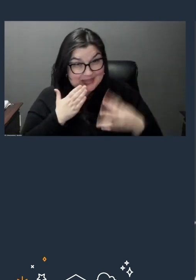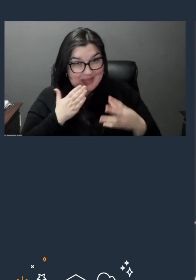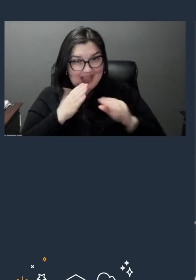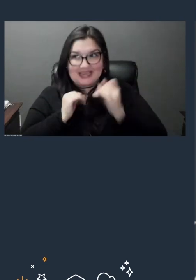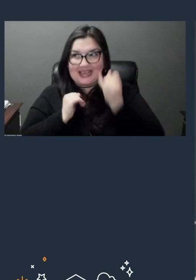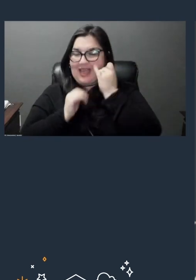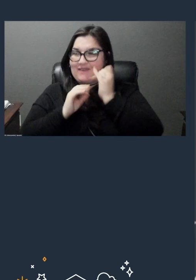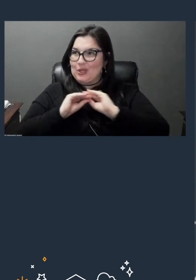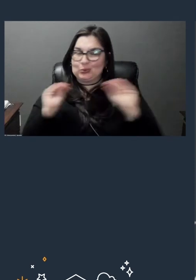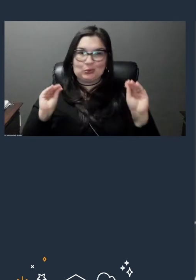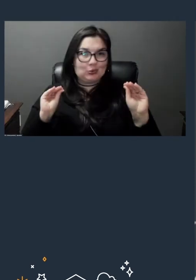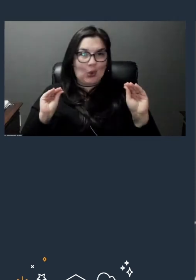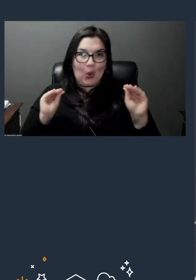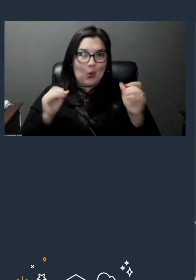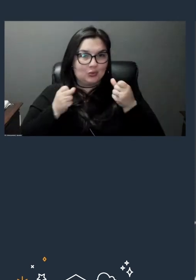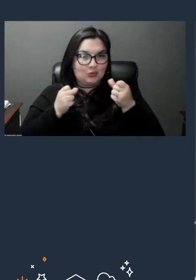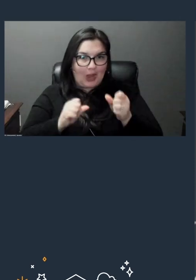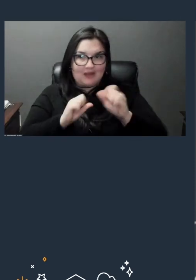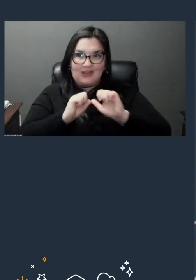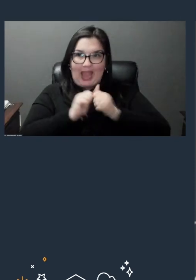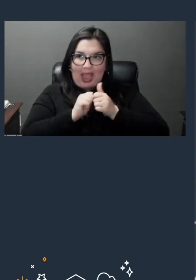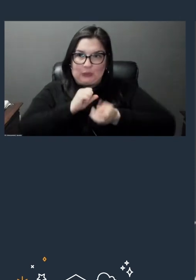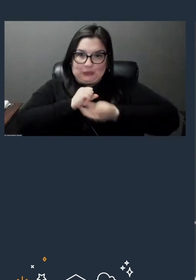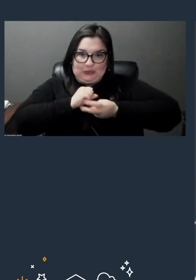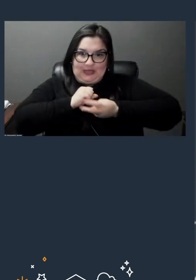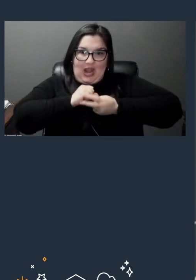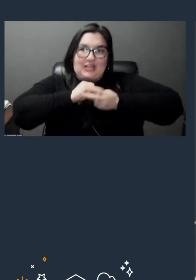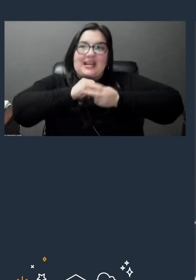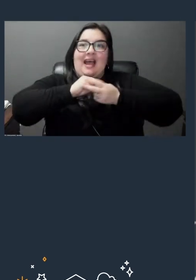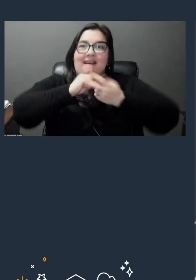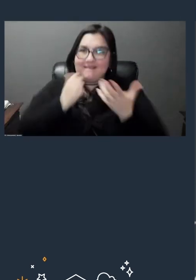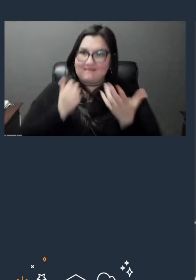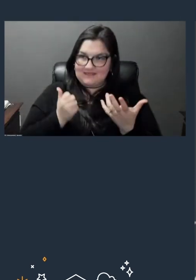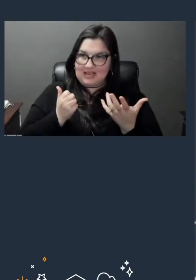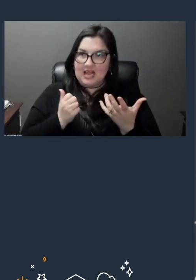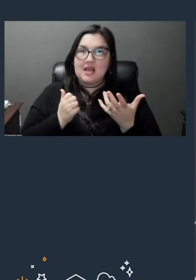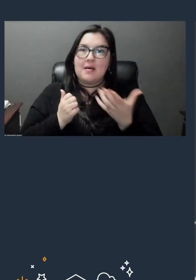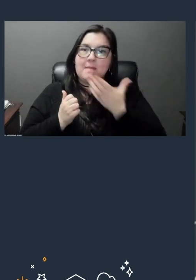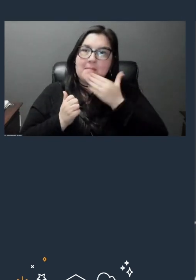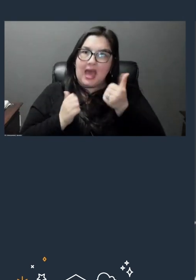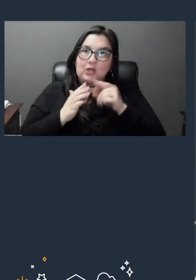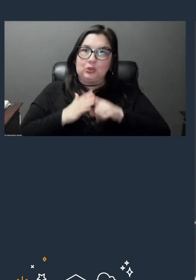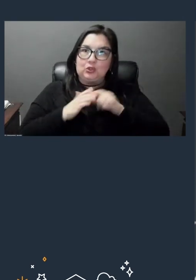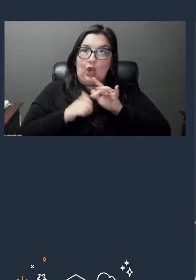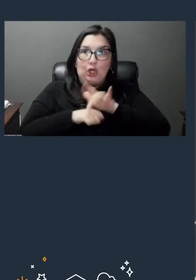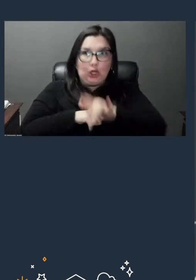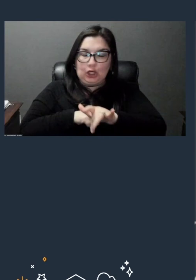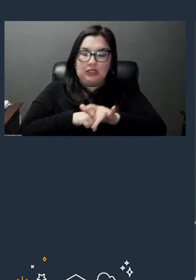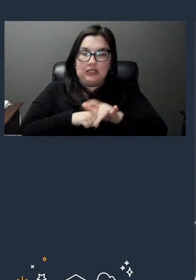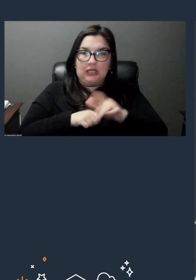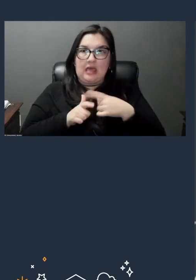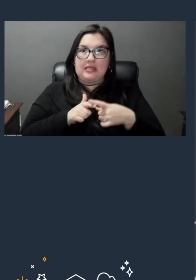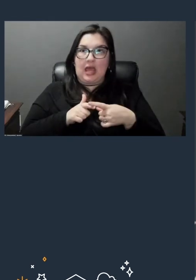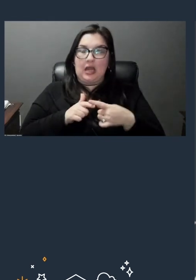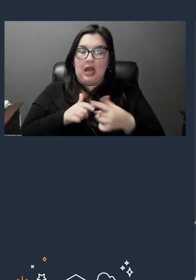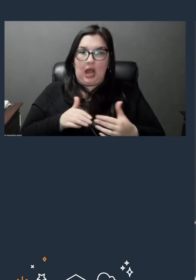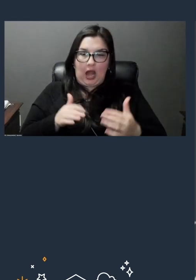And it's much better to have an archiving strategy earlier rather than later, because you don't wanna be figuring out how